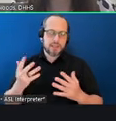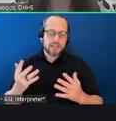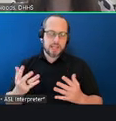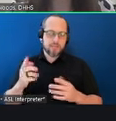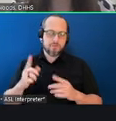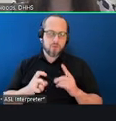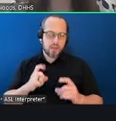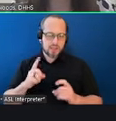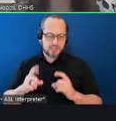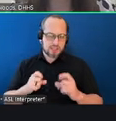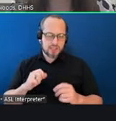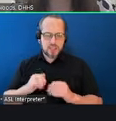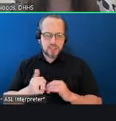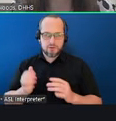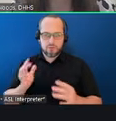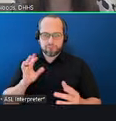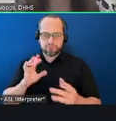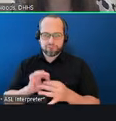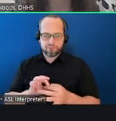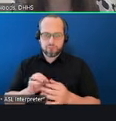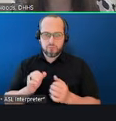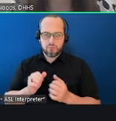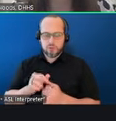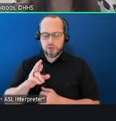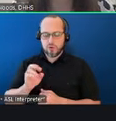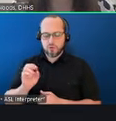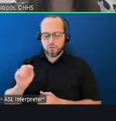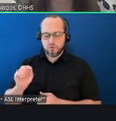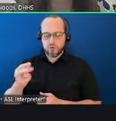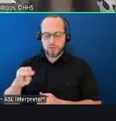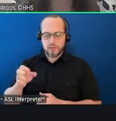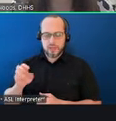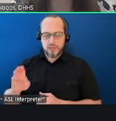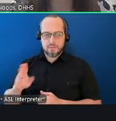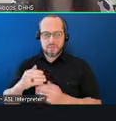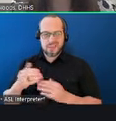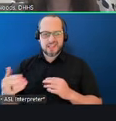to connect with the roots hub. And if you go to the next slide, you'll see that on our website, we